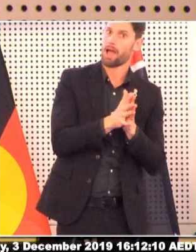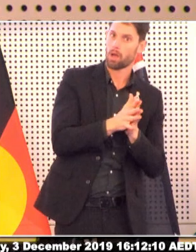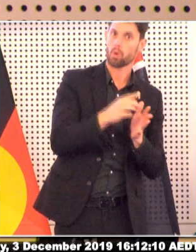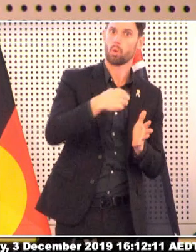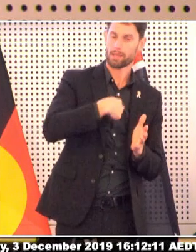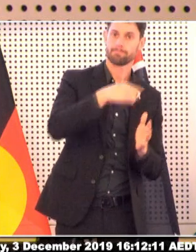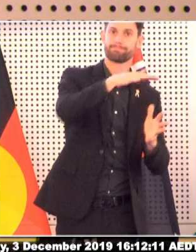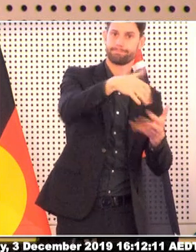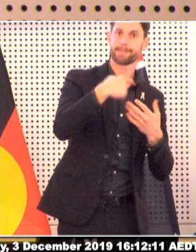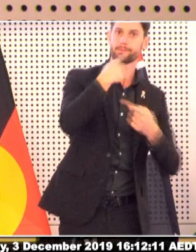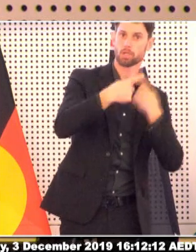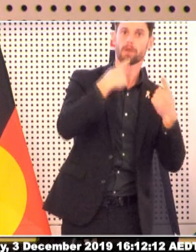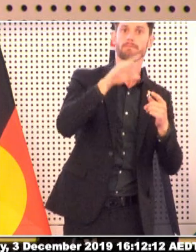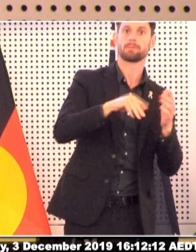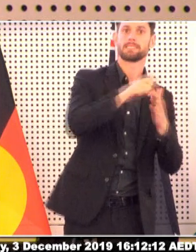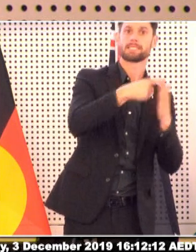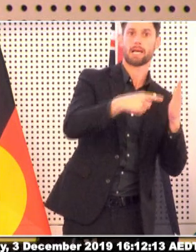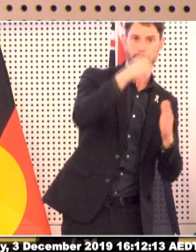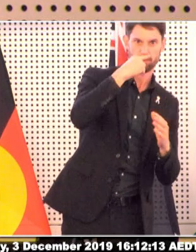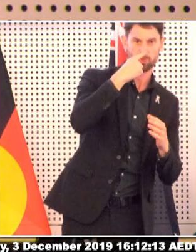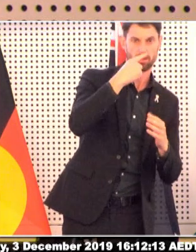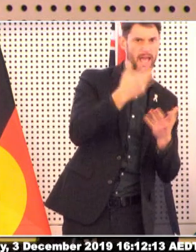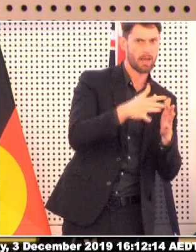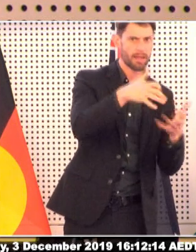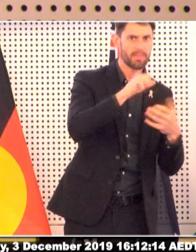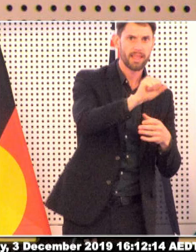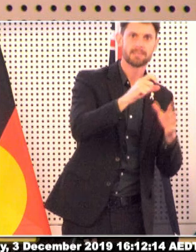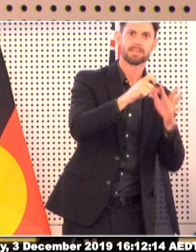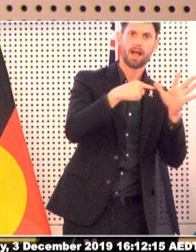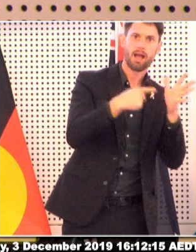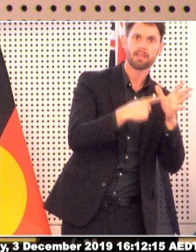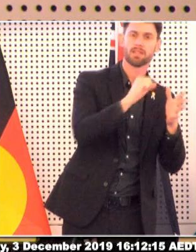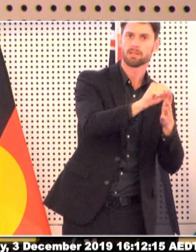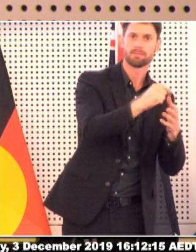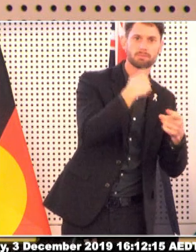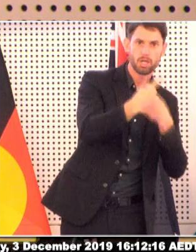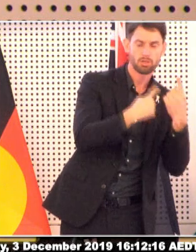It also recognises that there are potentially some gaps in the way in which